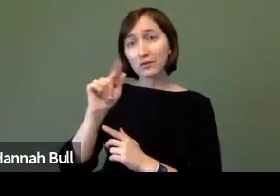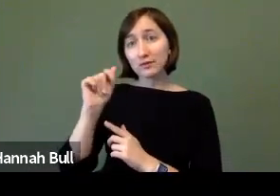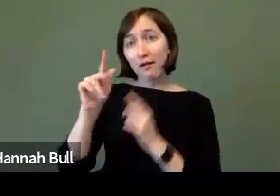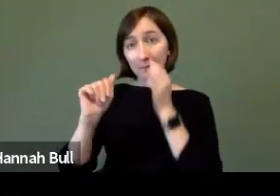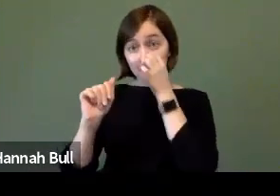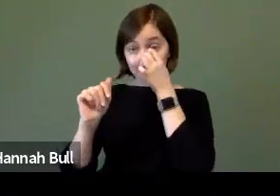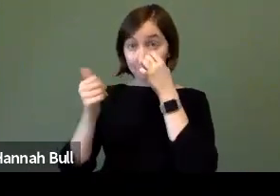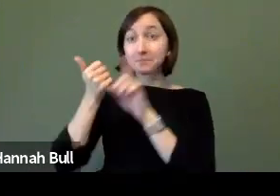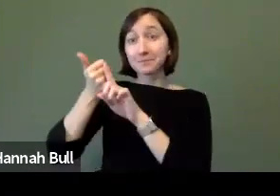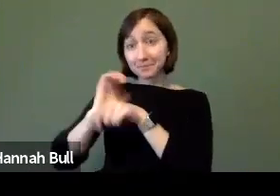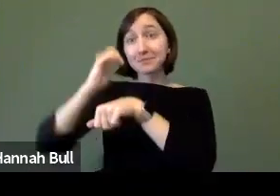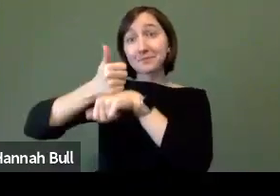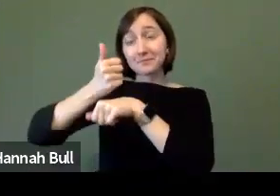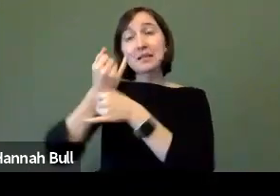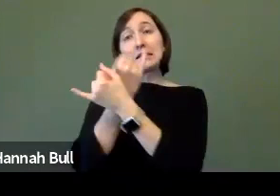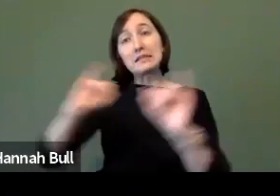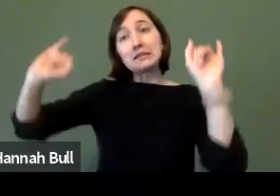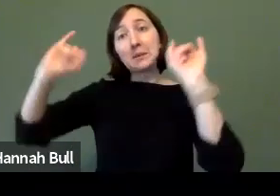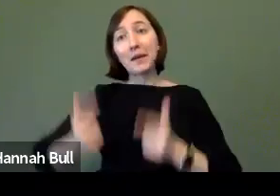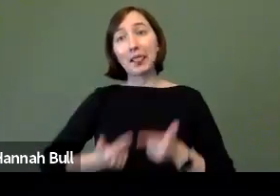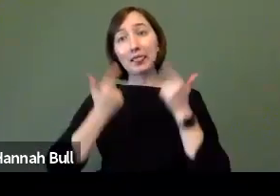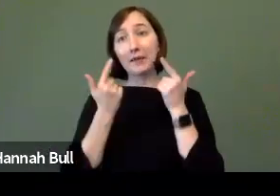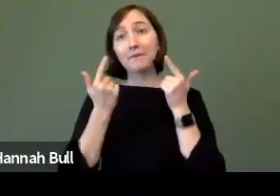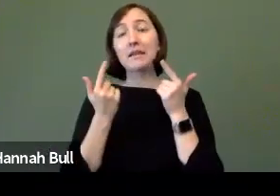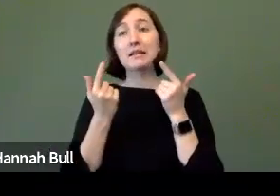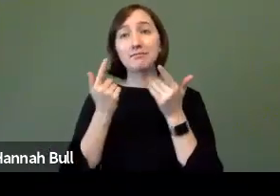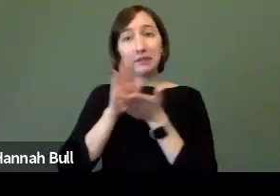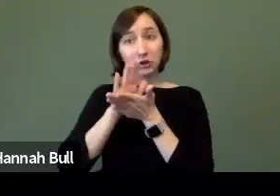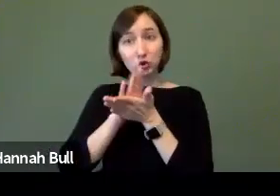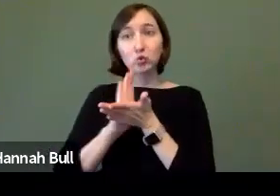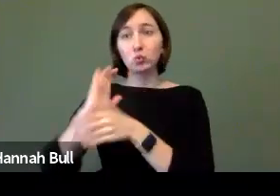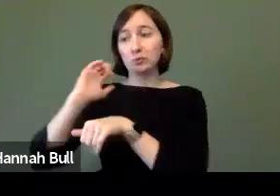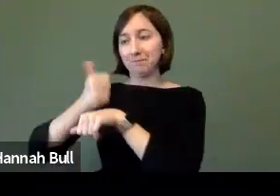He brought the independent living movement to Europe. He worked with Ed Roberts.